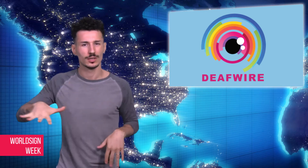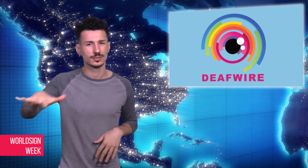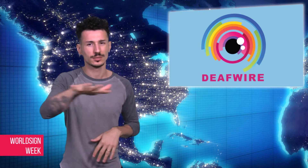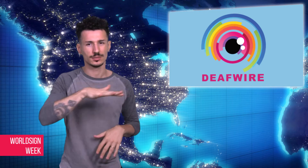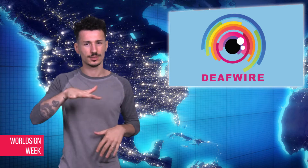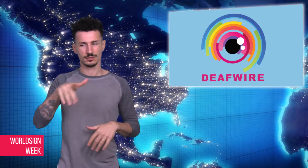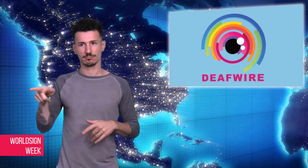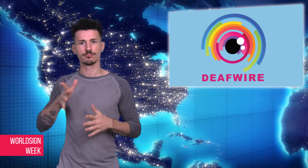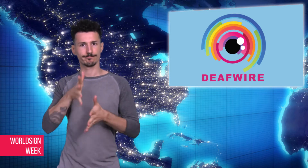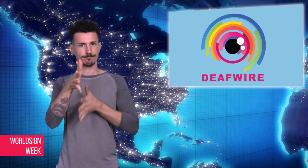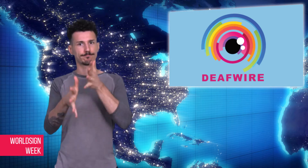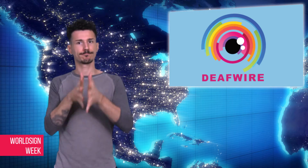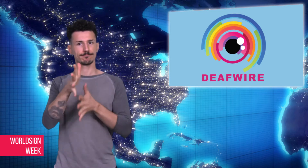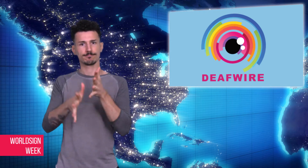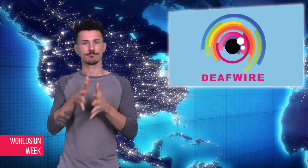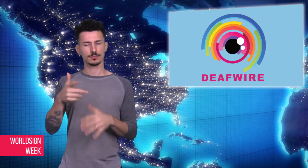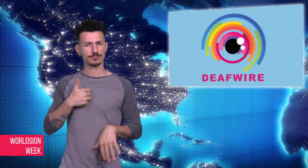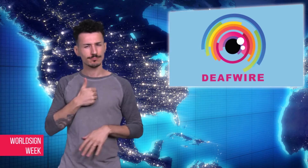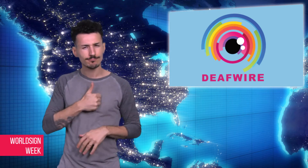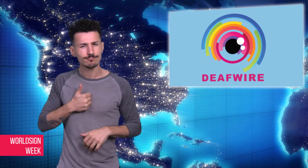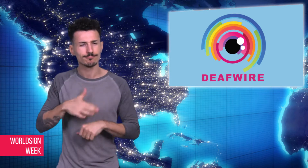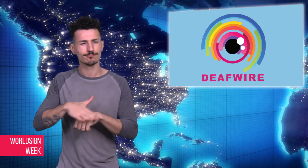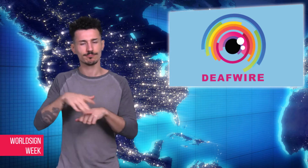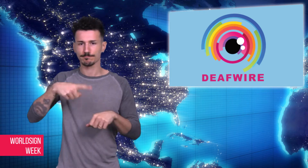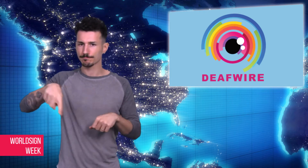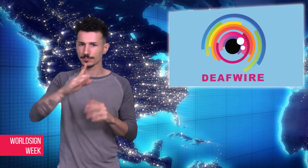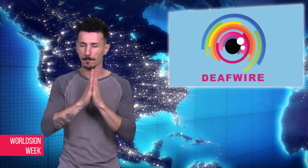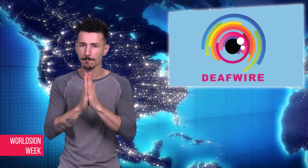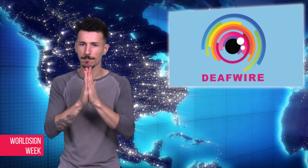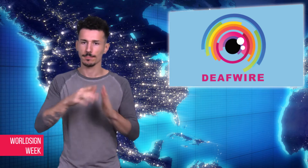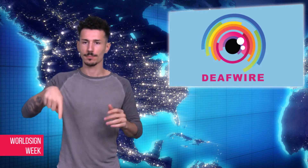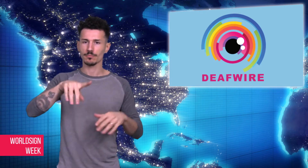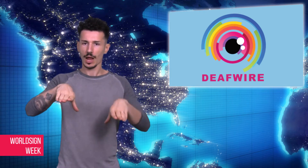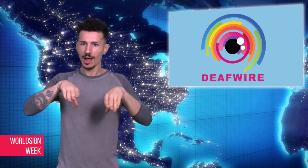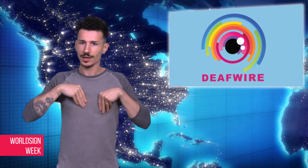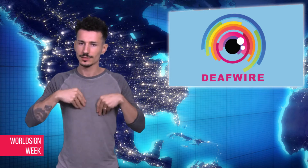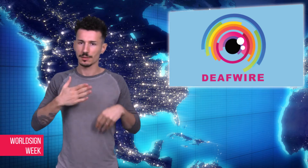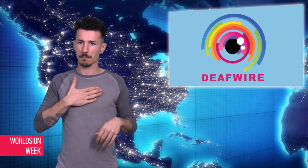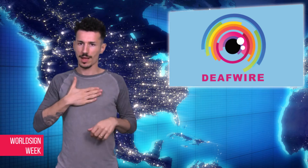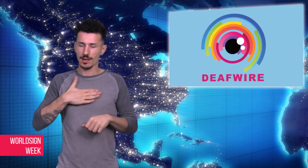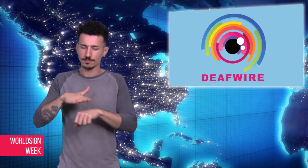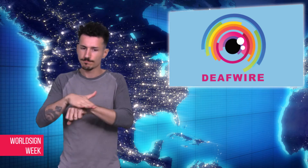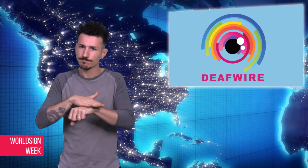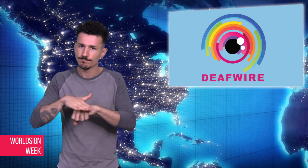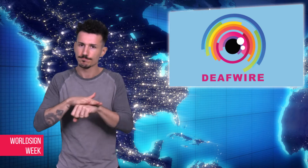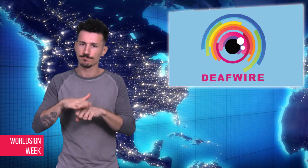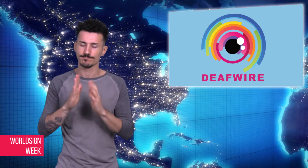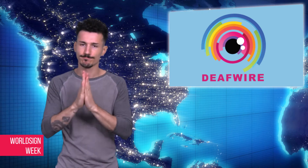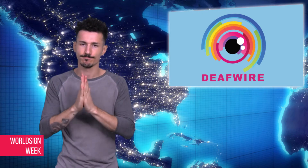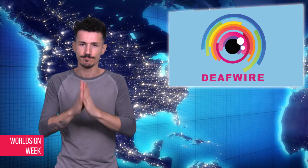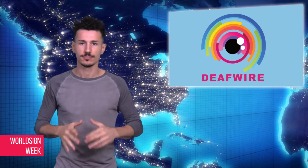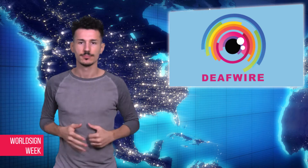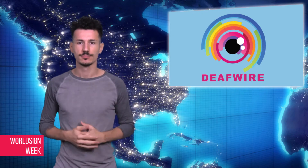Deaf community, in sign language, to accept her apology.